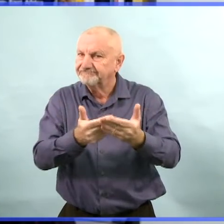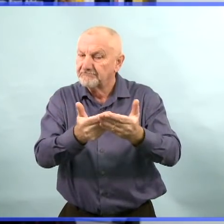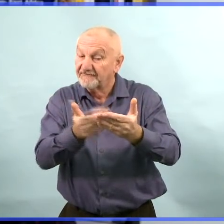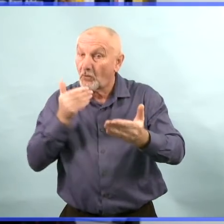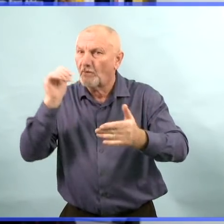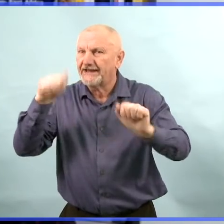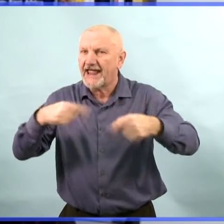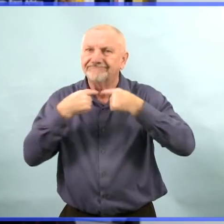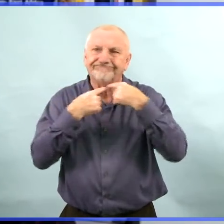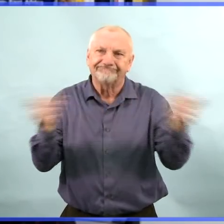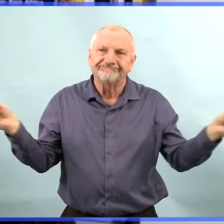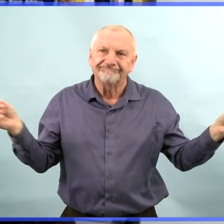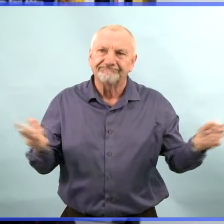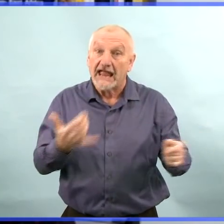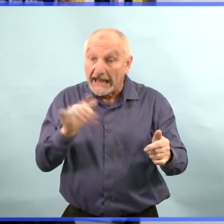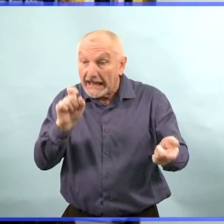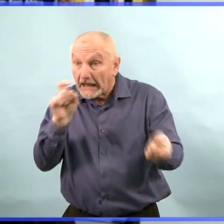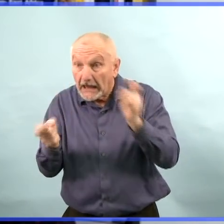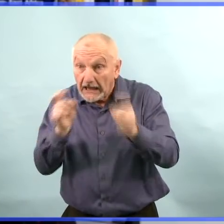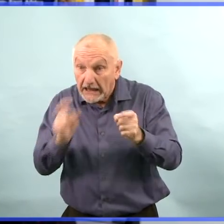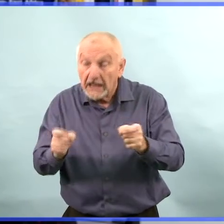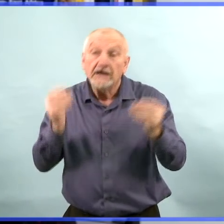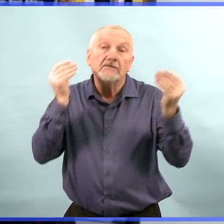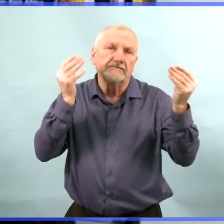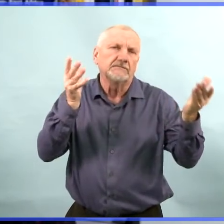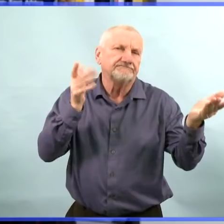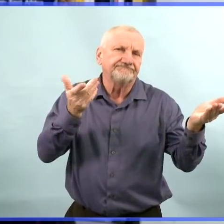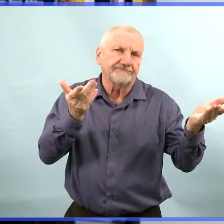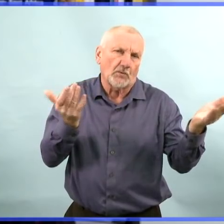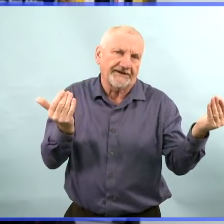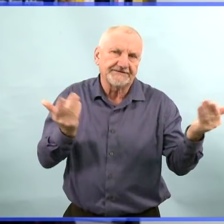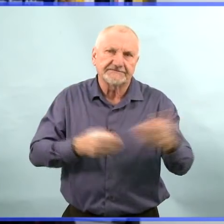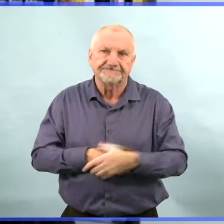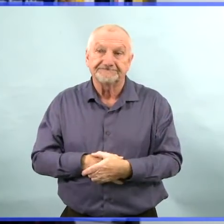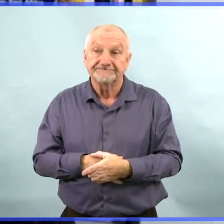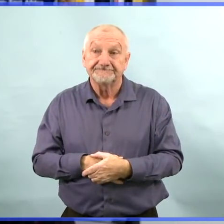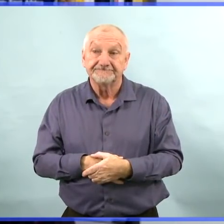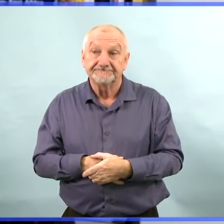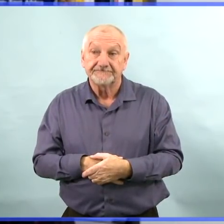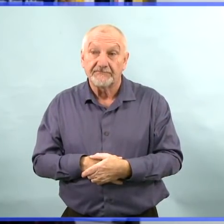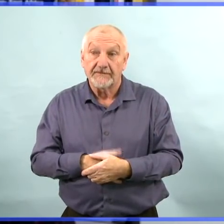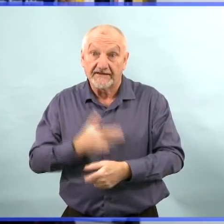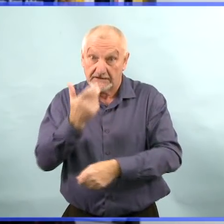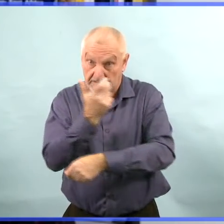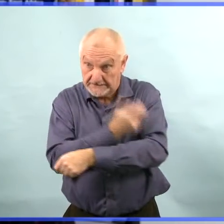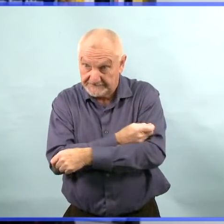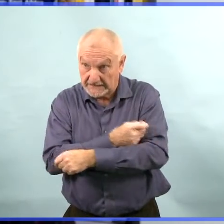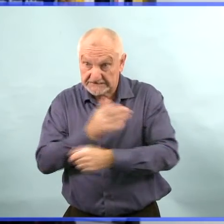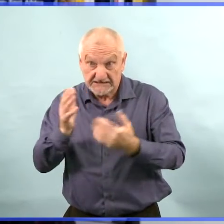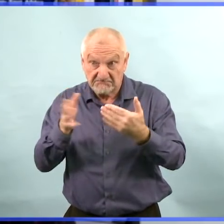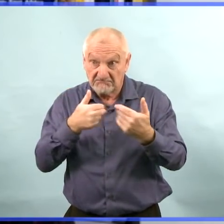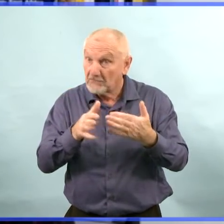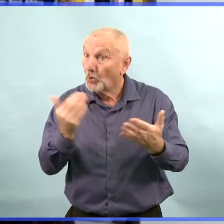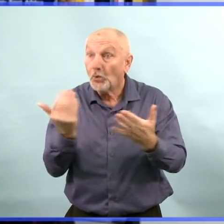regardless of what we learn the vaccine will help protect you and in fact it is still the best way